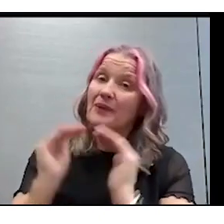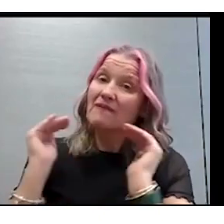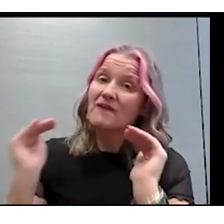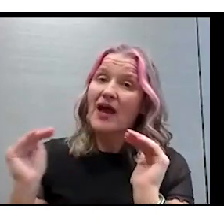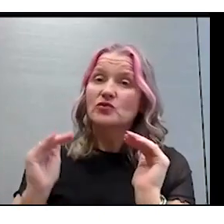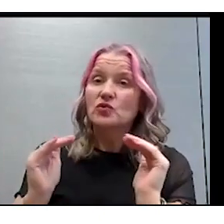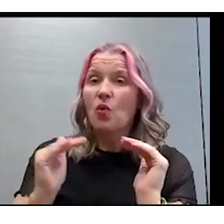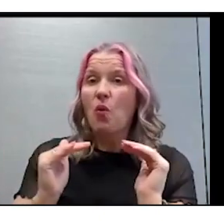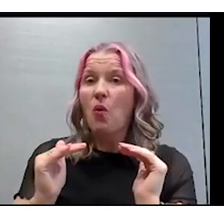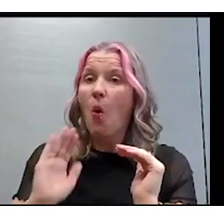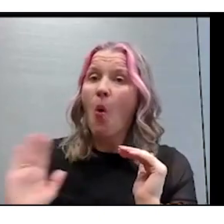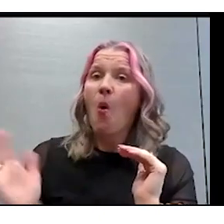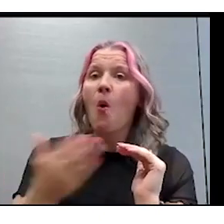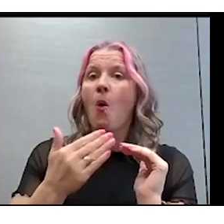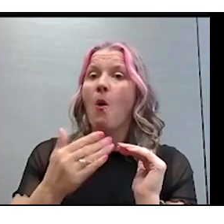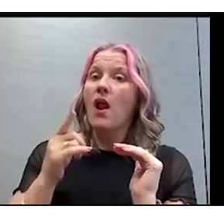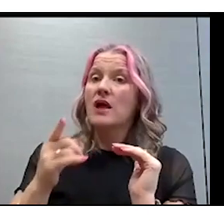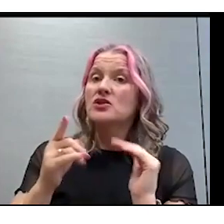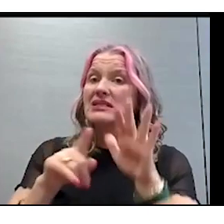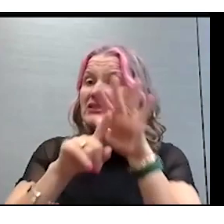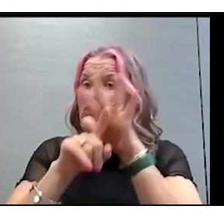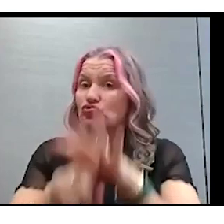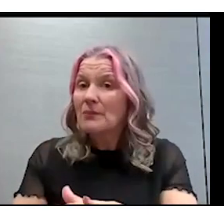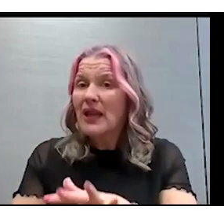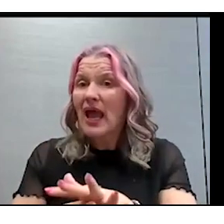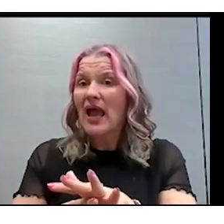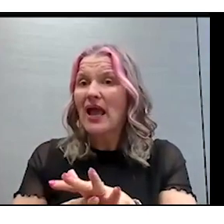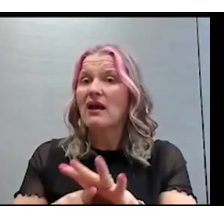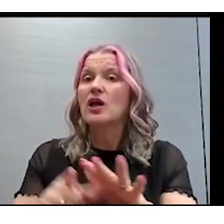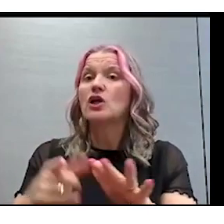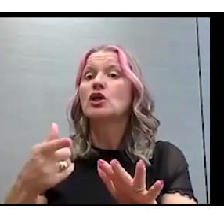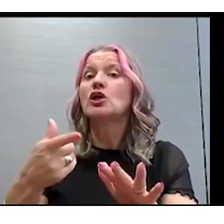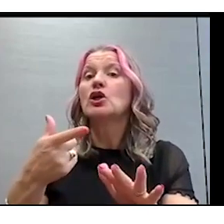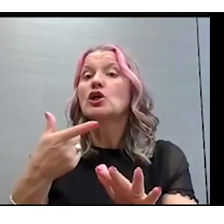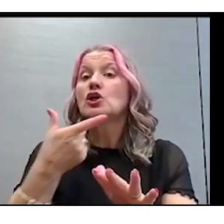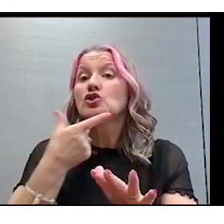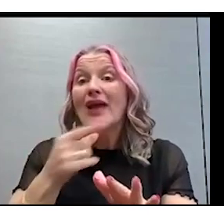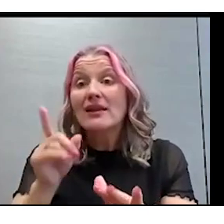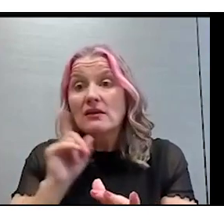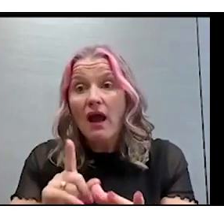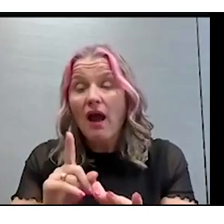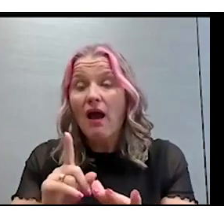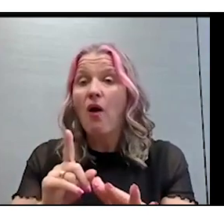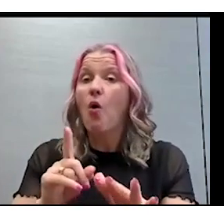Things like does it discriminate a gender, does it discriminate against disability,